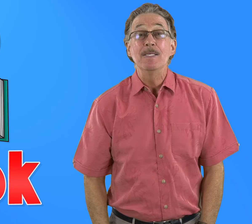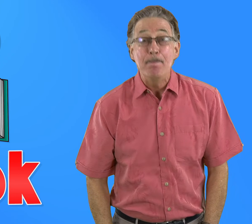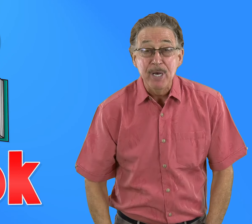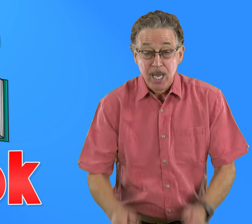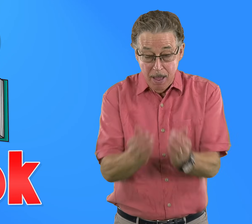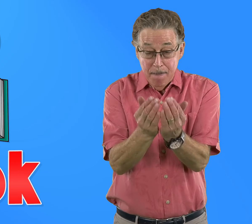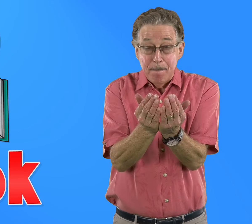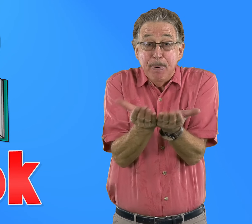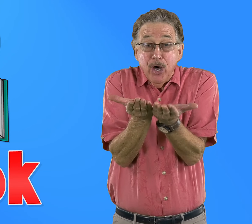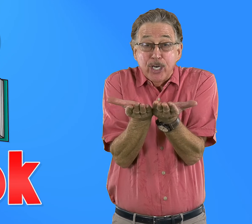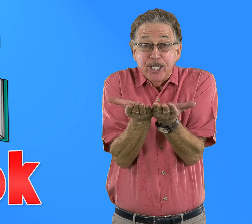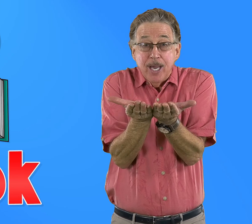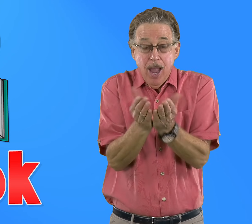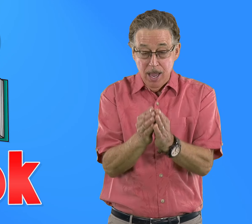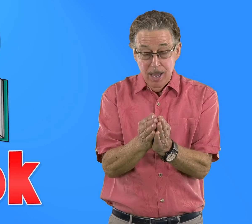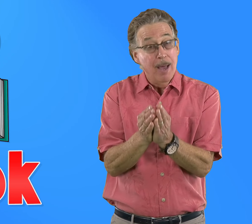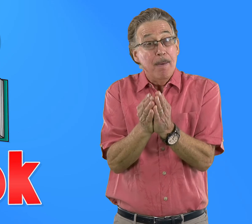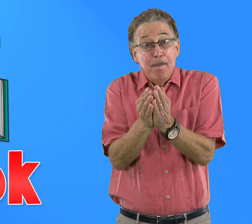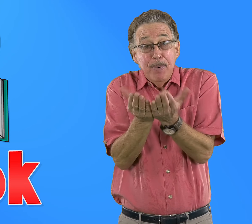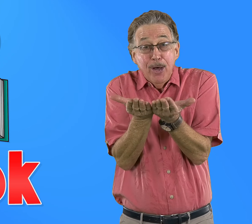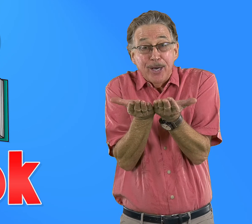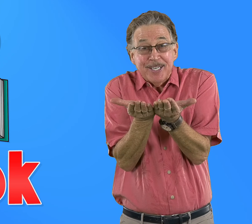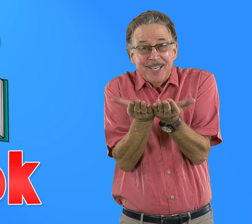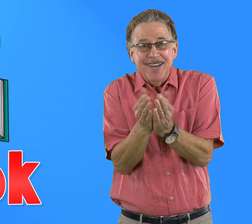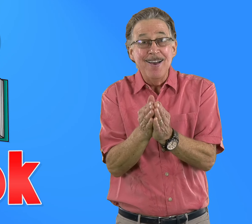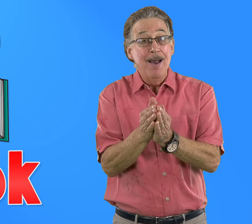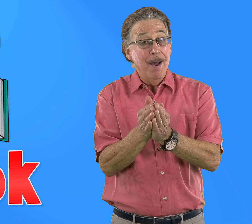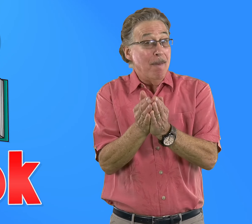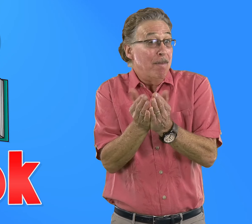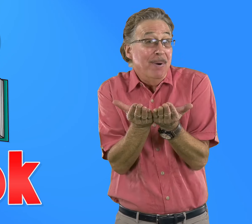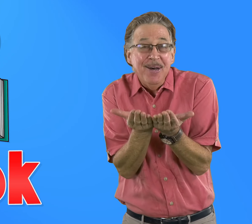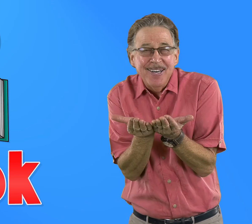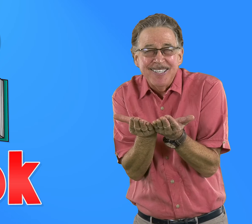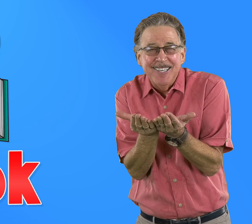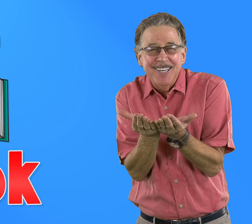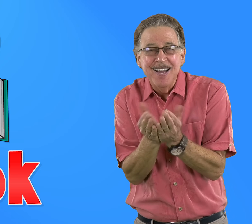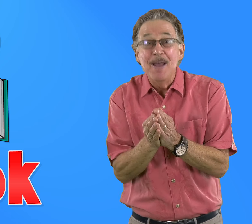Bb says /b/ book, book,